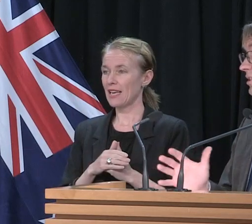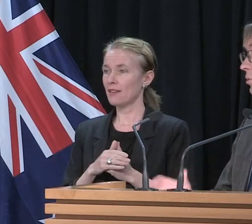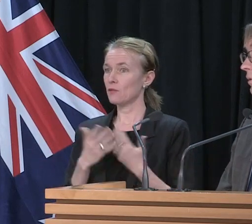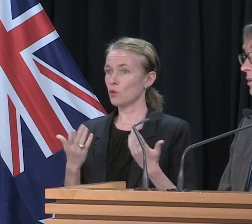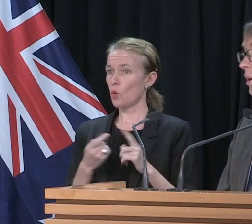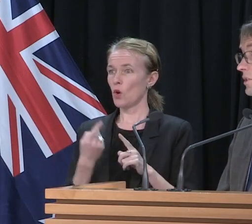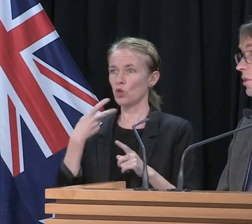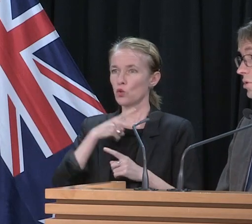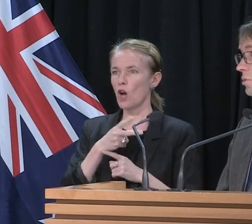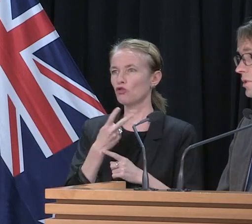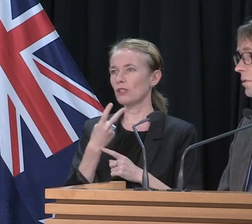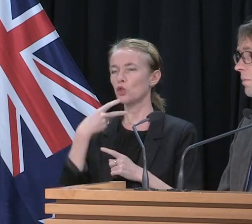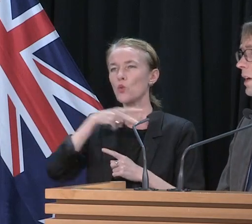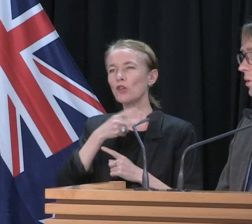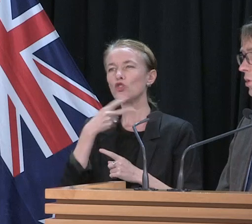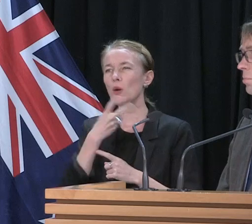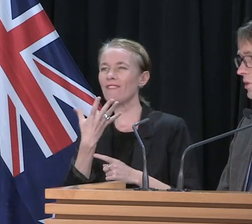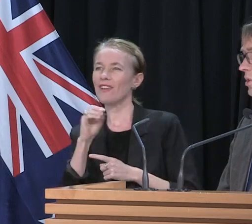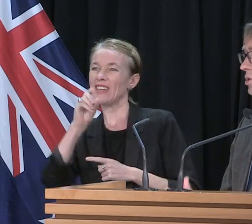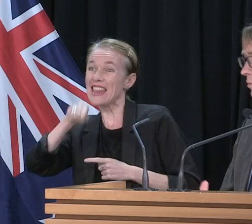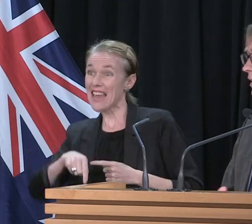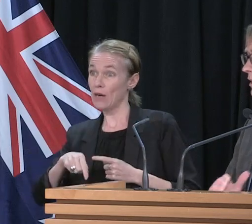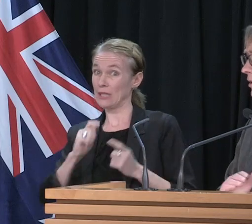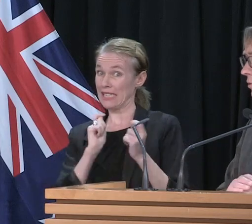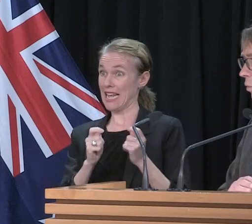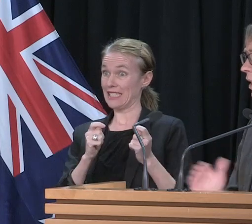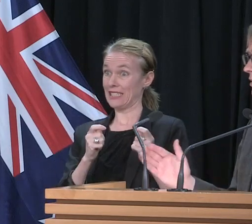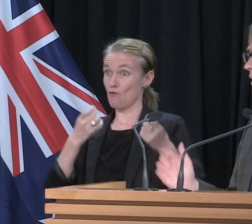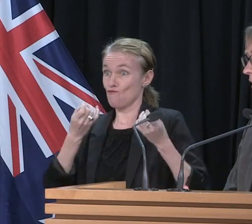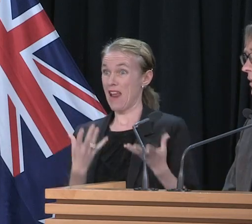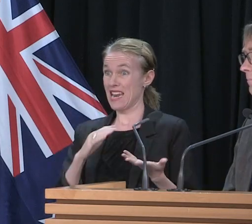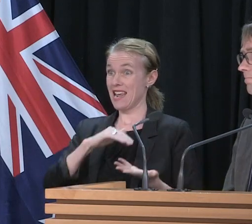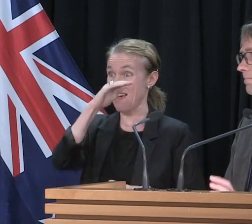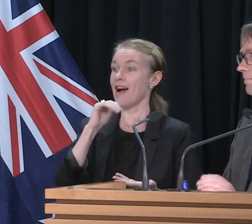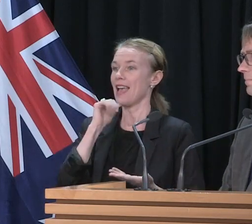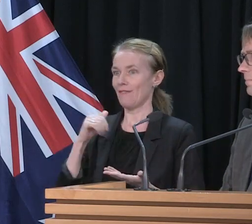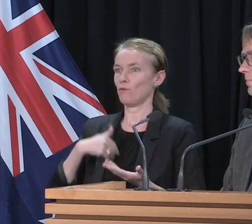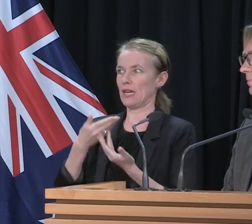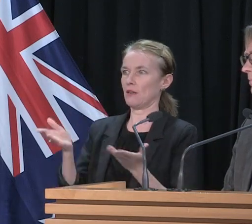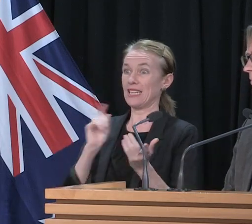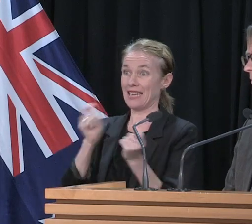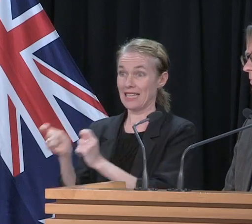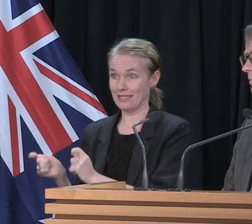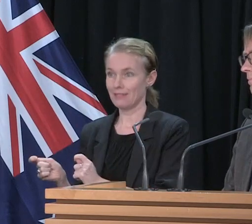up further. We got good supplies - 200, 250,000 tests with supplies onshore. So